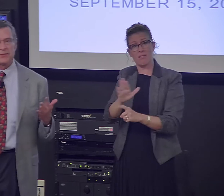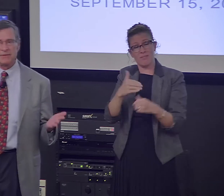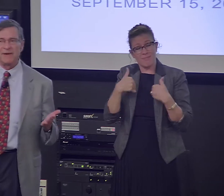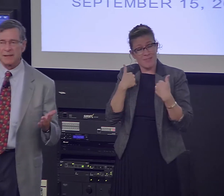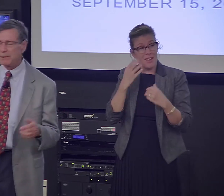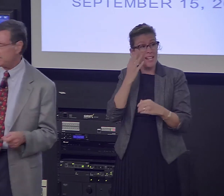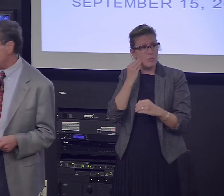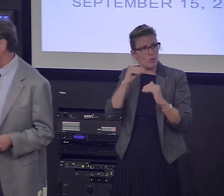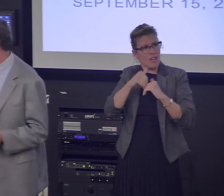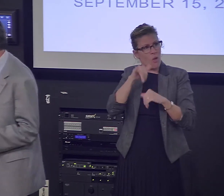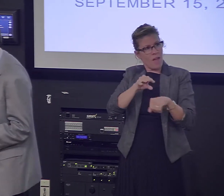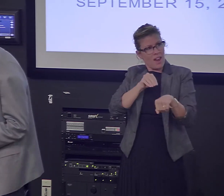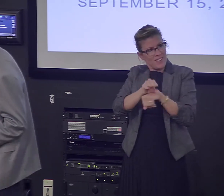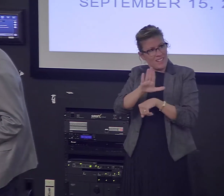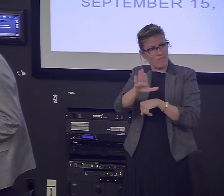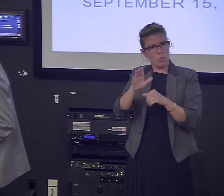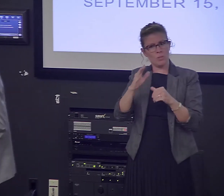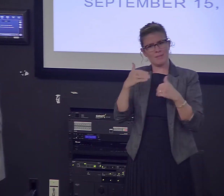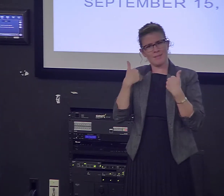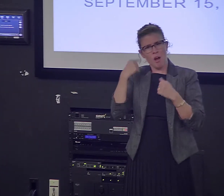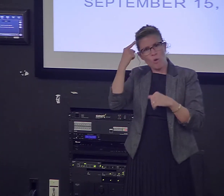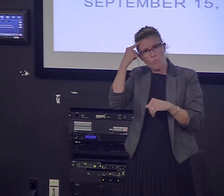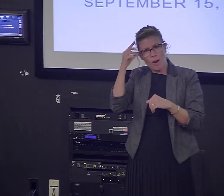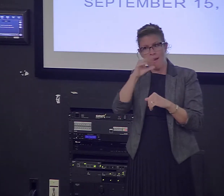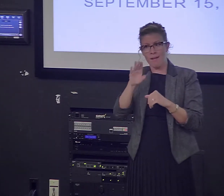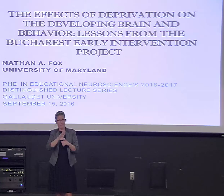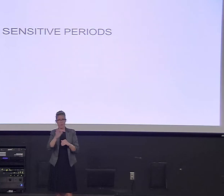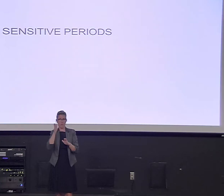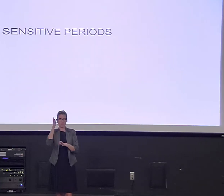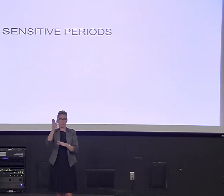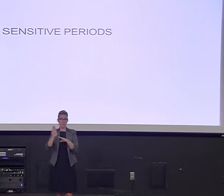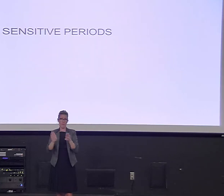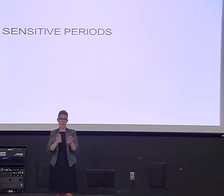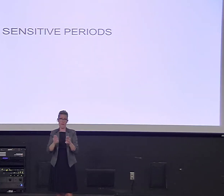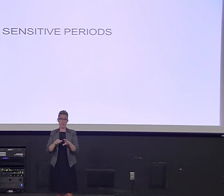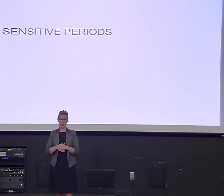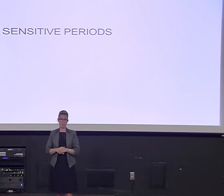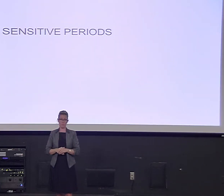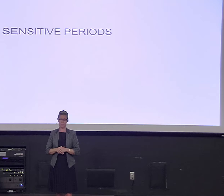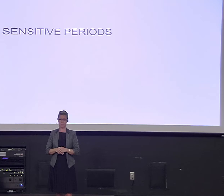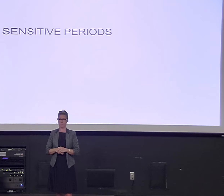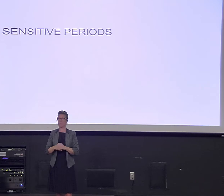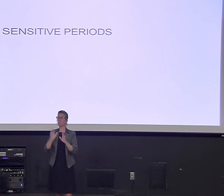the developing brain and behavior. So let me just first start with a definition